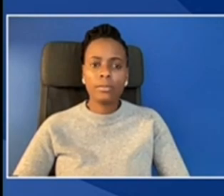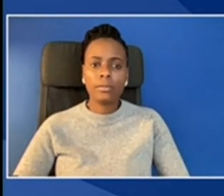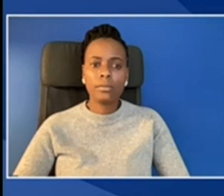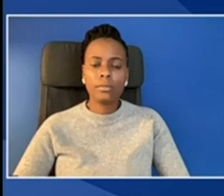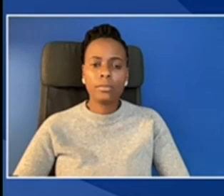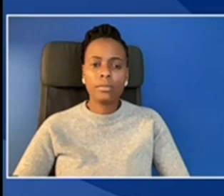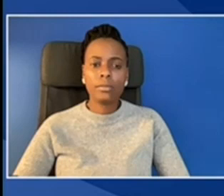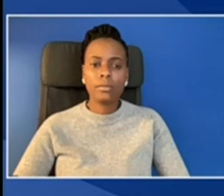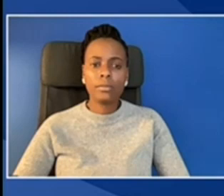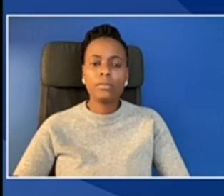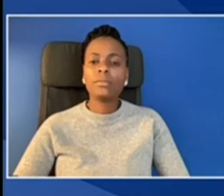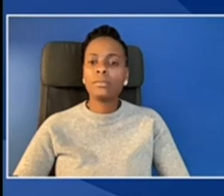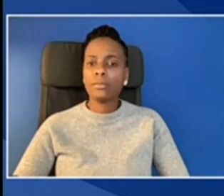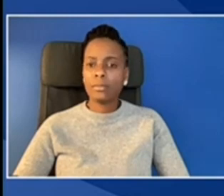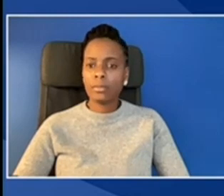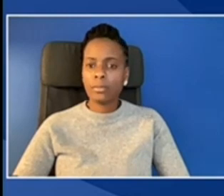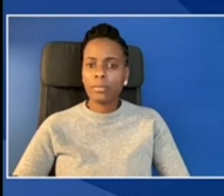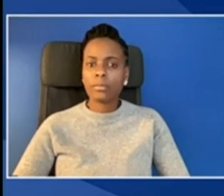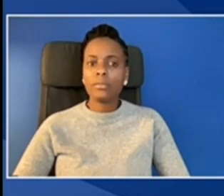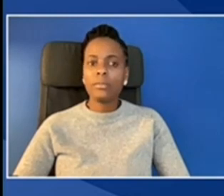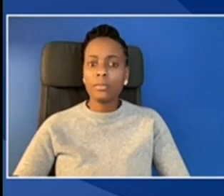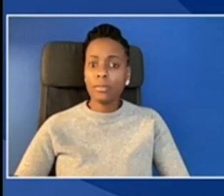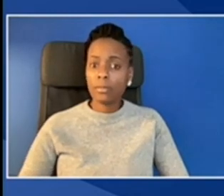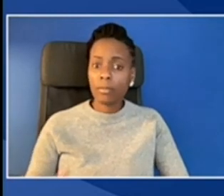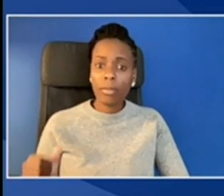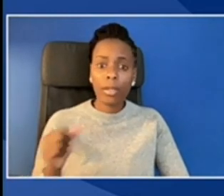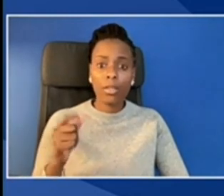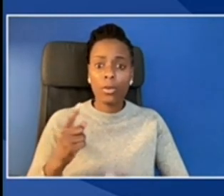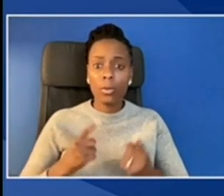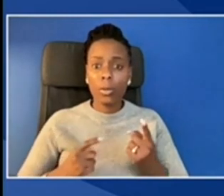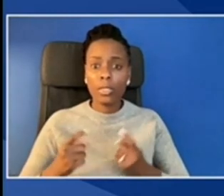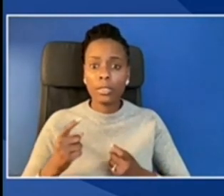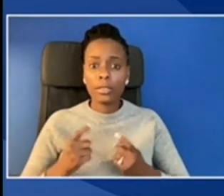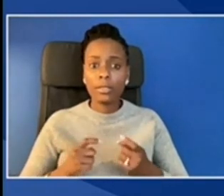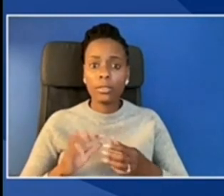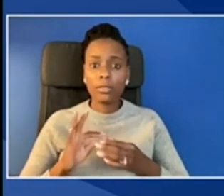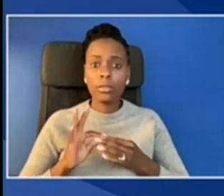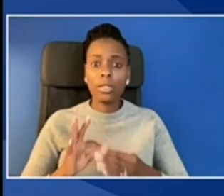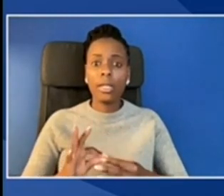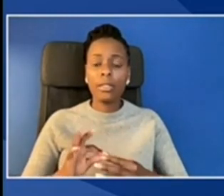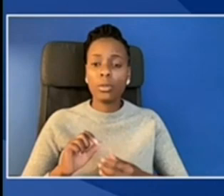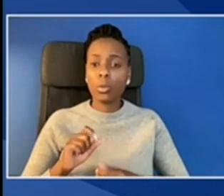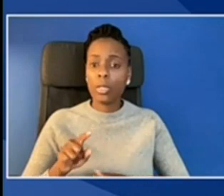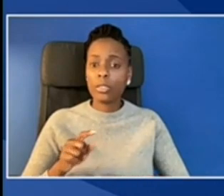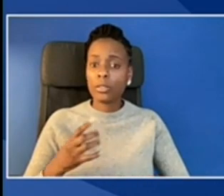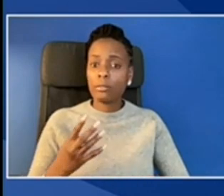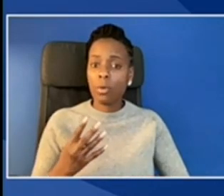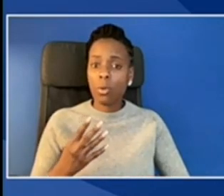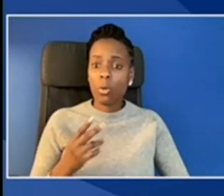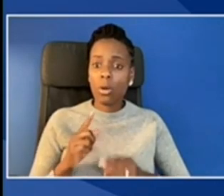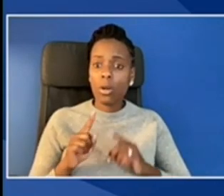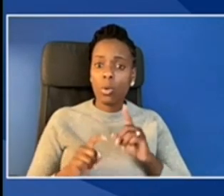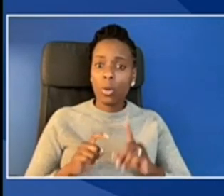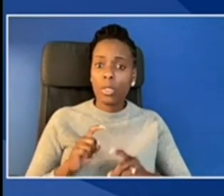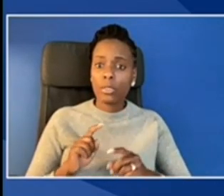Alright. Any other questions as it relates to question four? Comments, specifics to help inform the